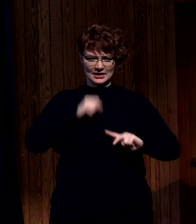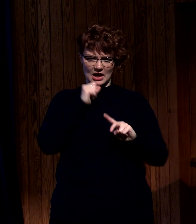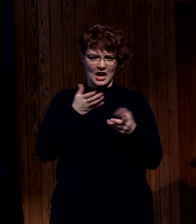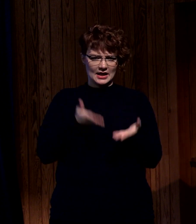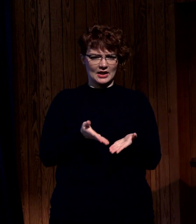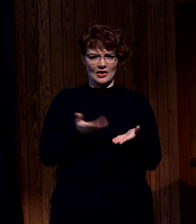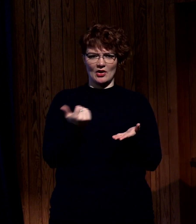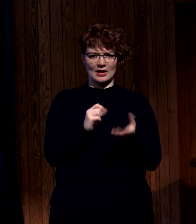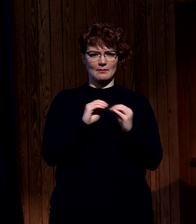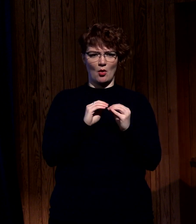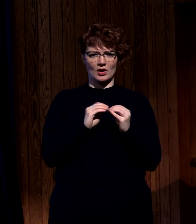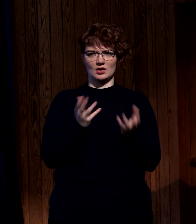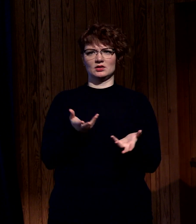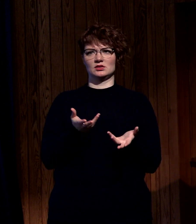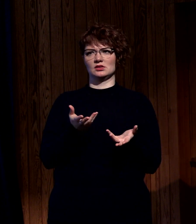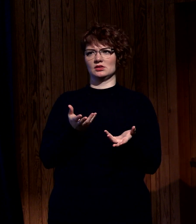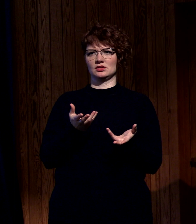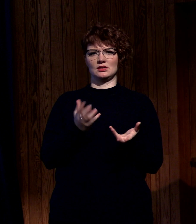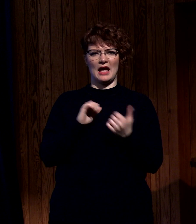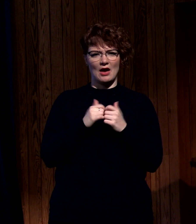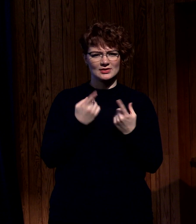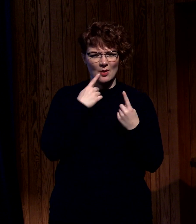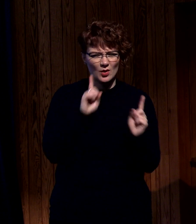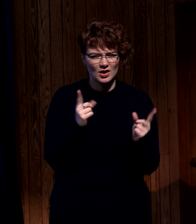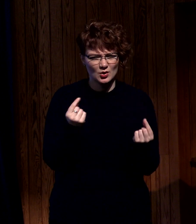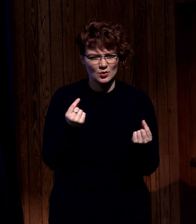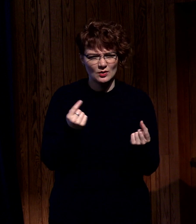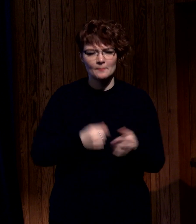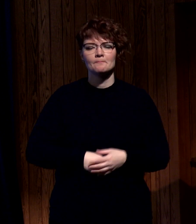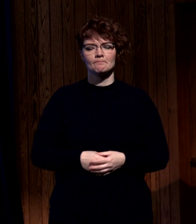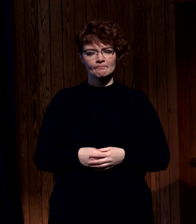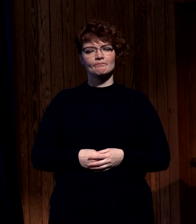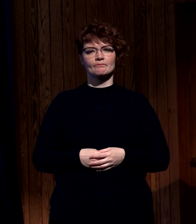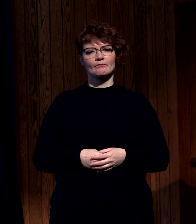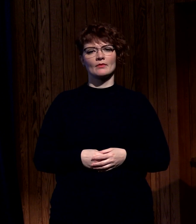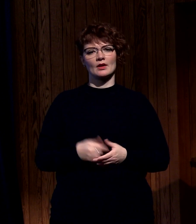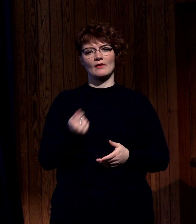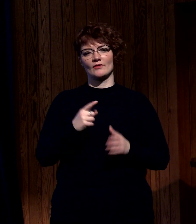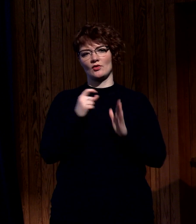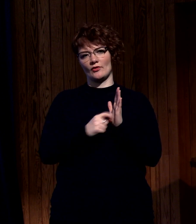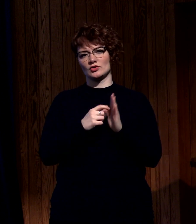present with us? If you look a couple of verses before, in John